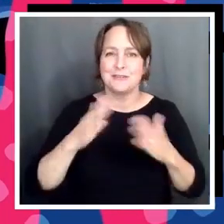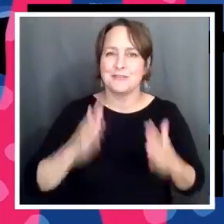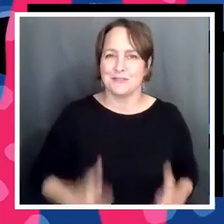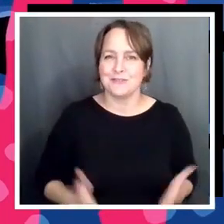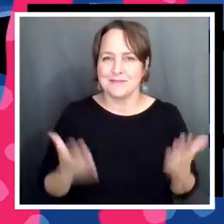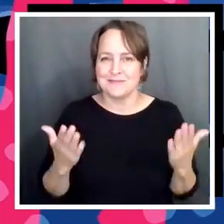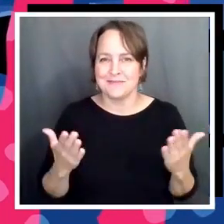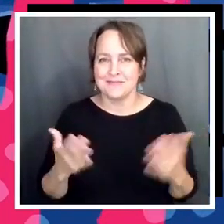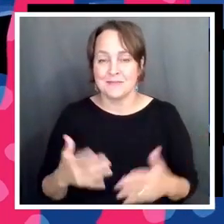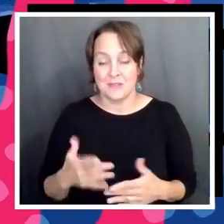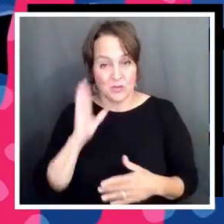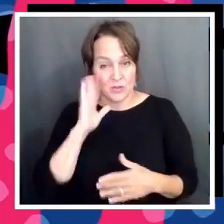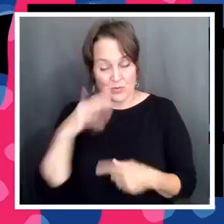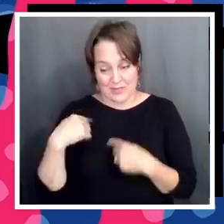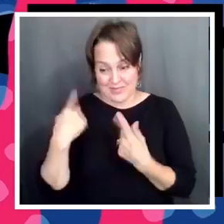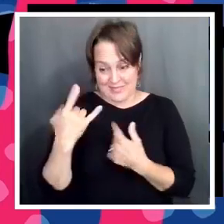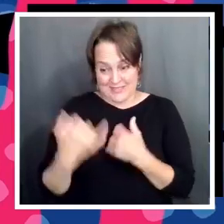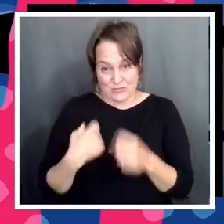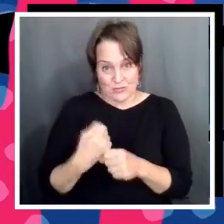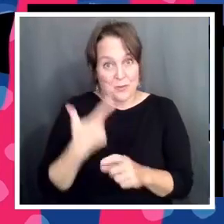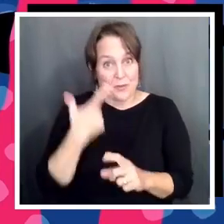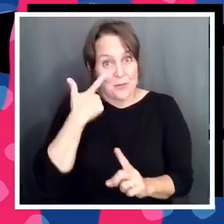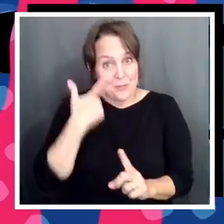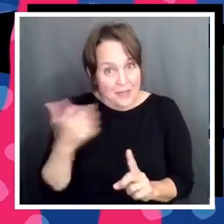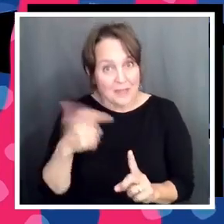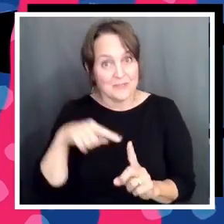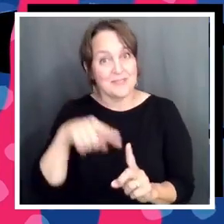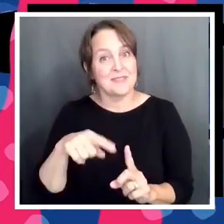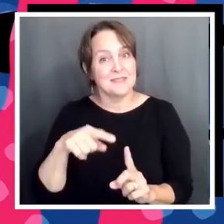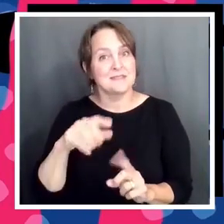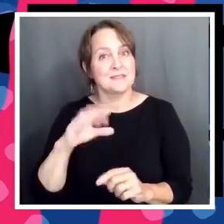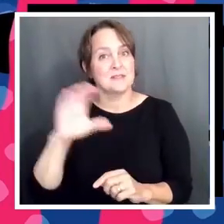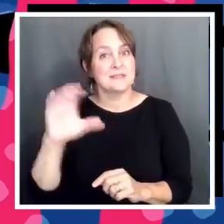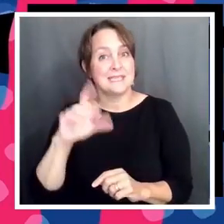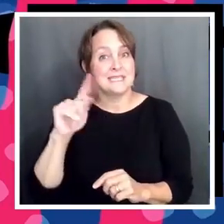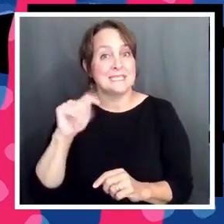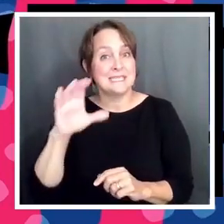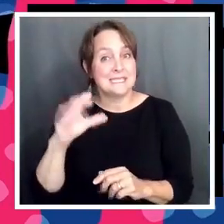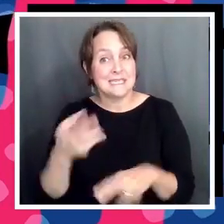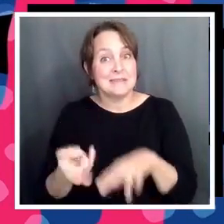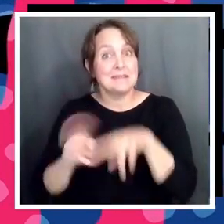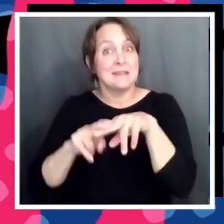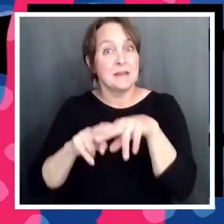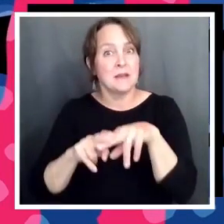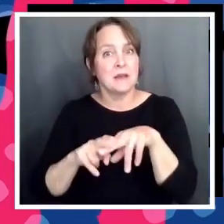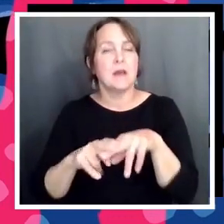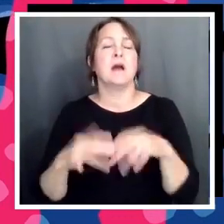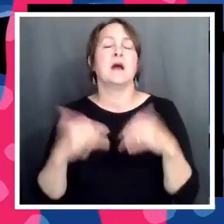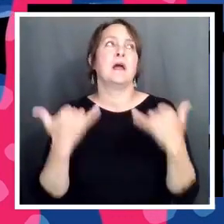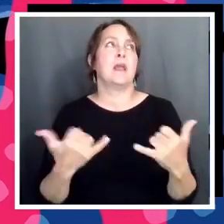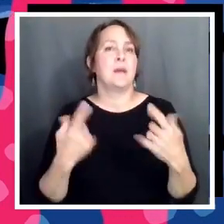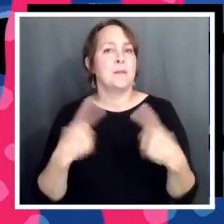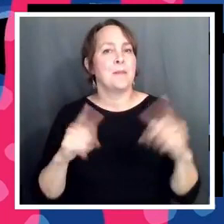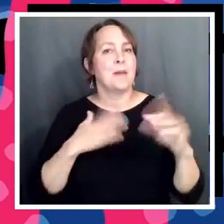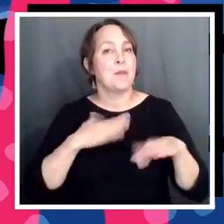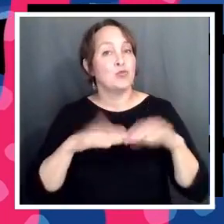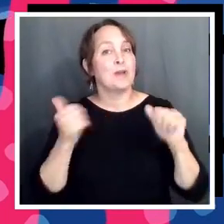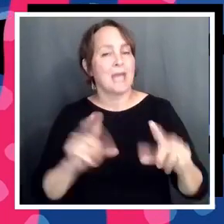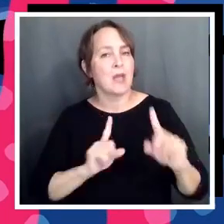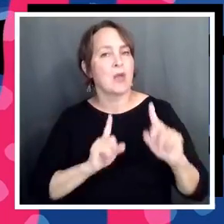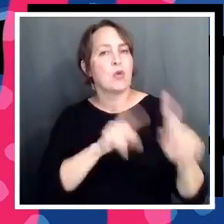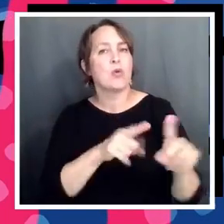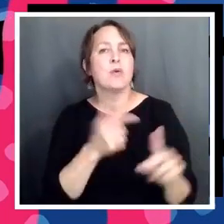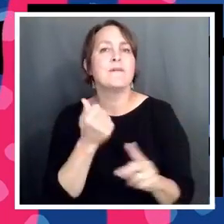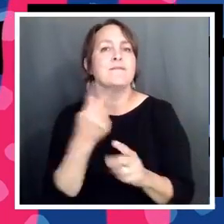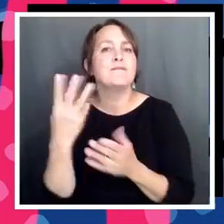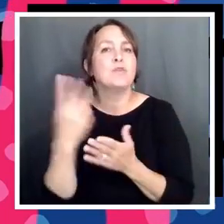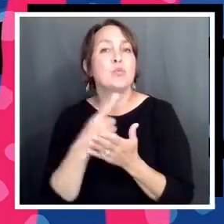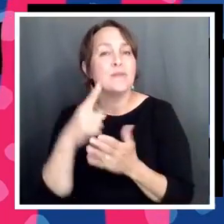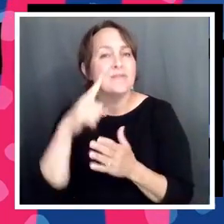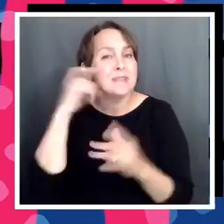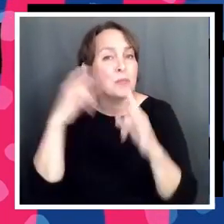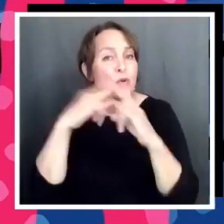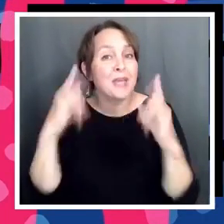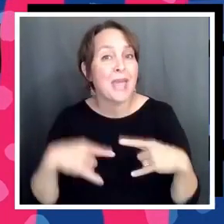ABLE TO BE GOOD PARENTS TOO